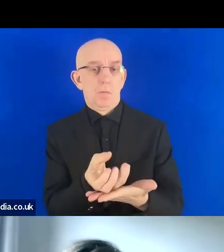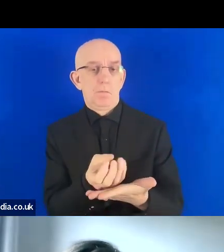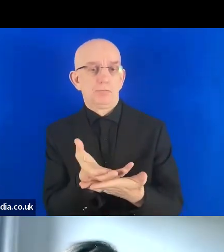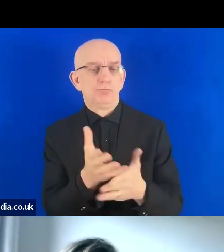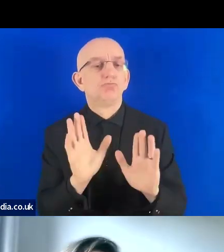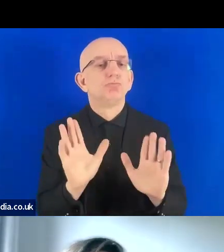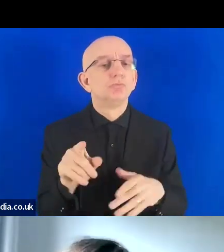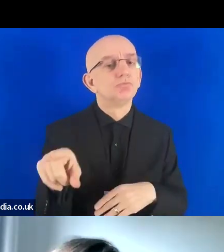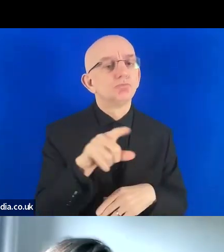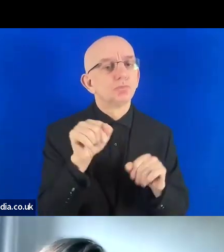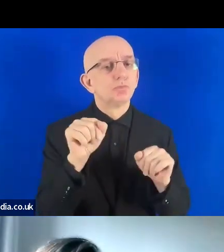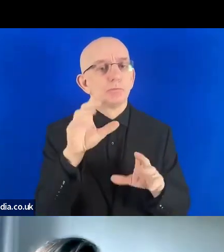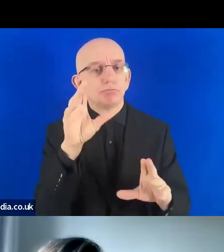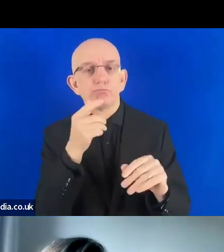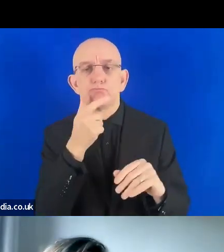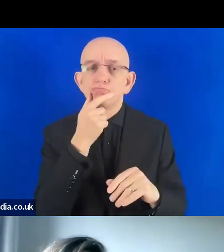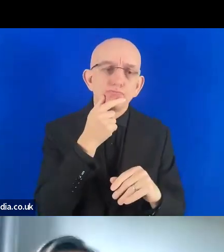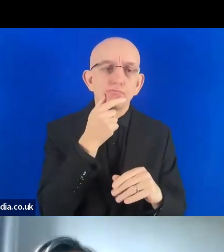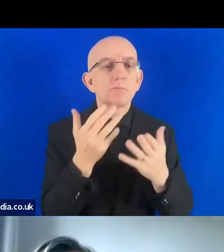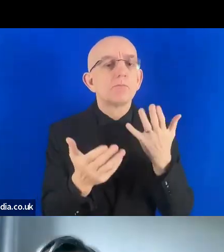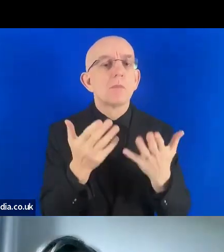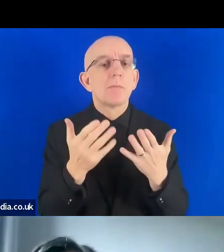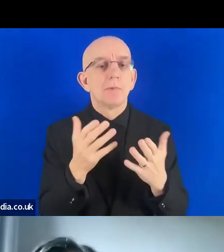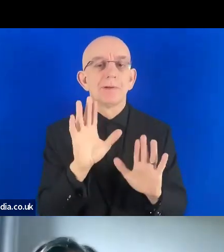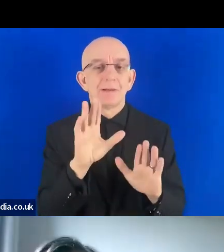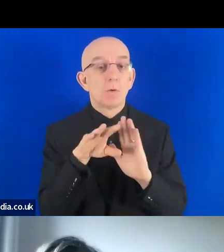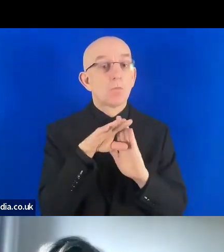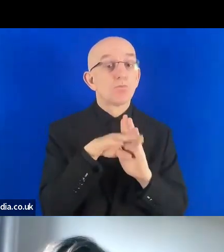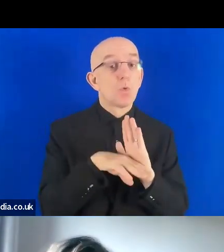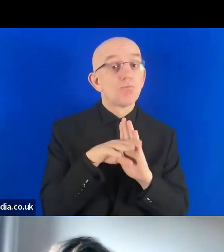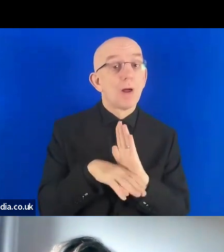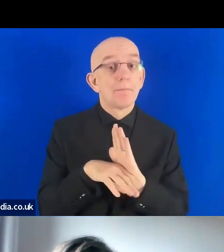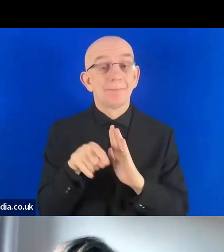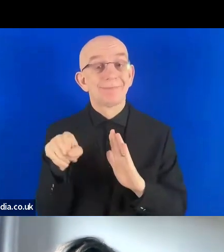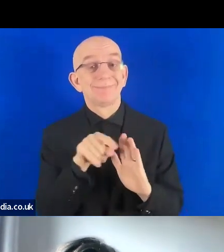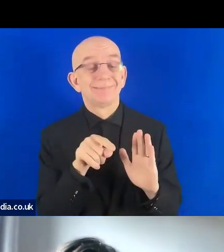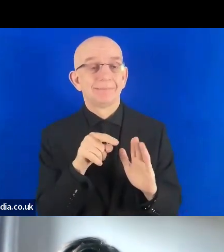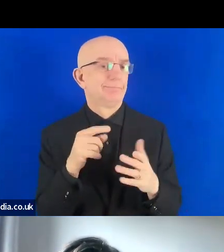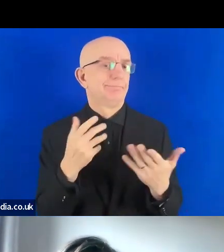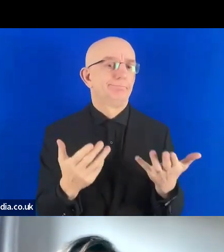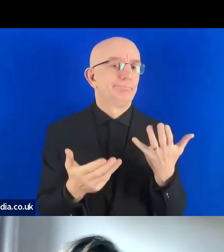number of programs, kind of the physically. So, it's, it's recommended.